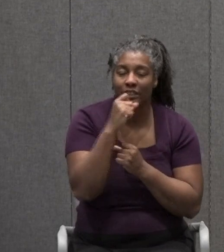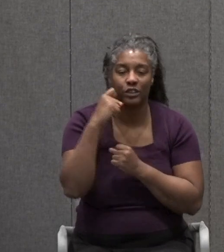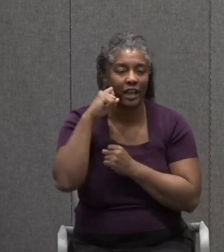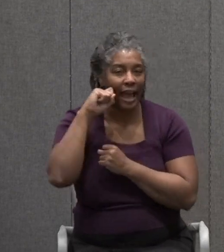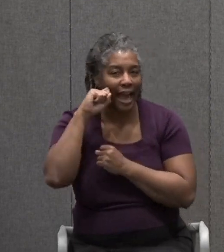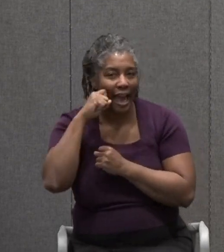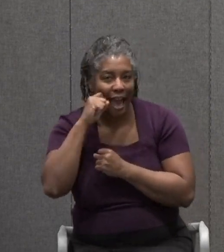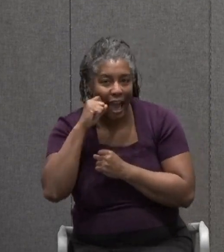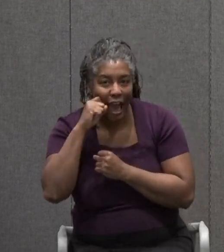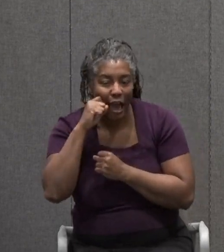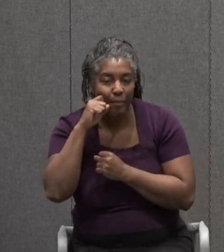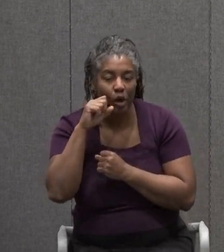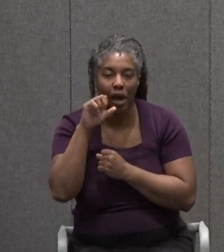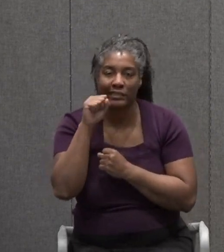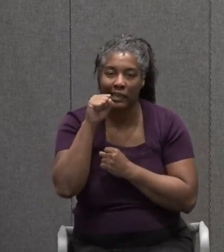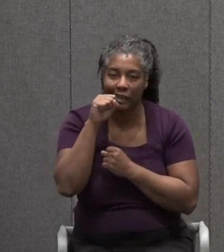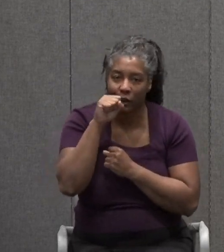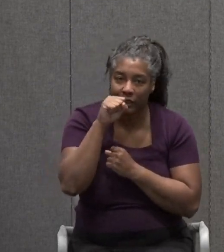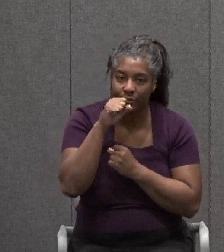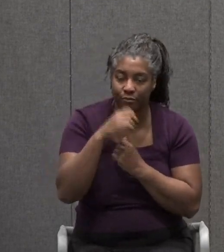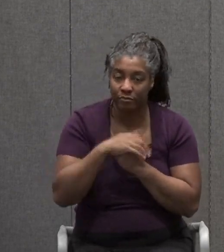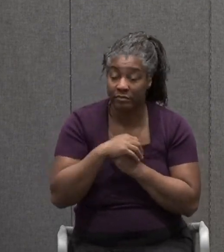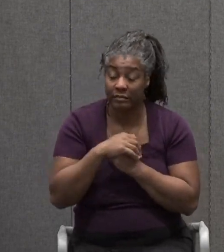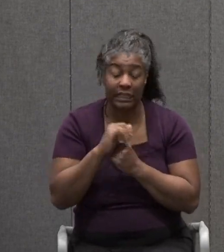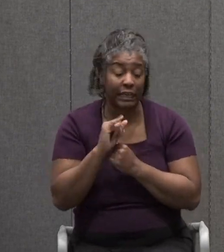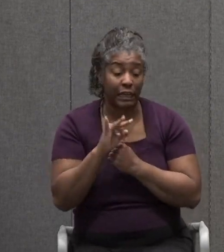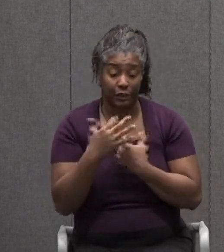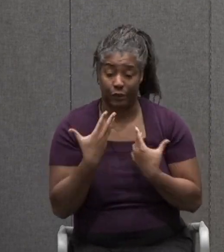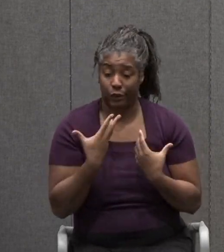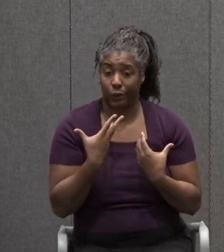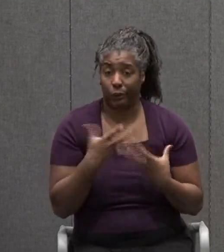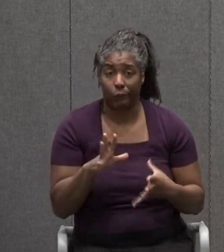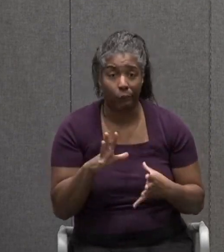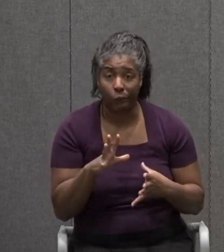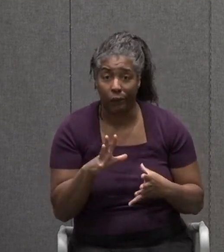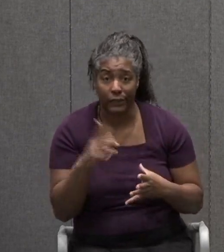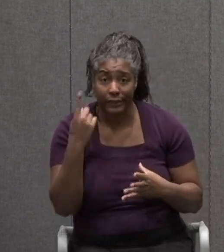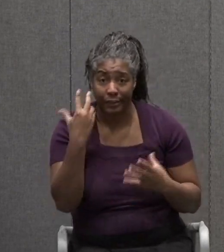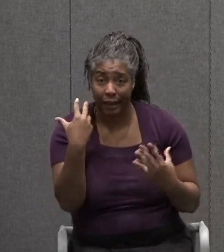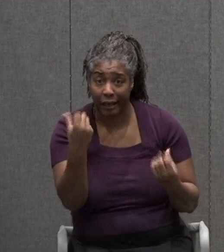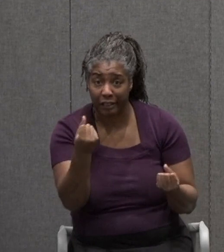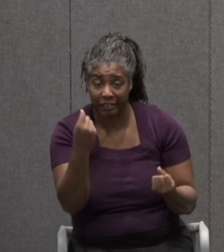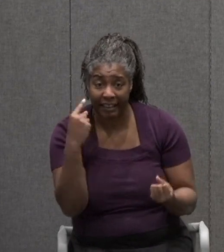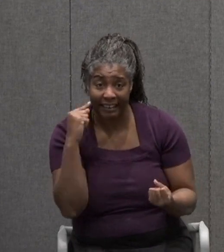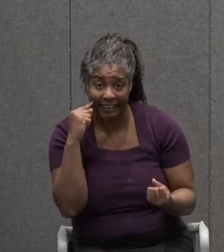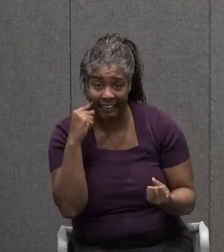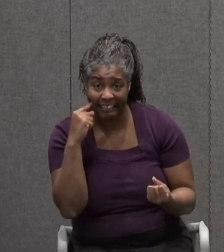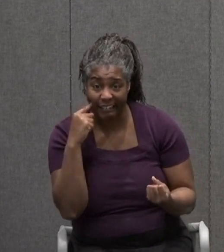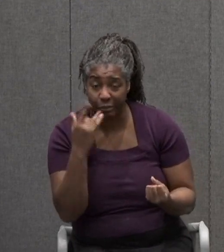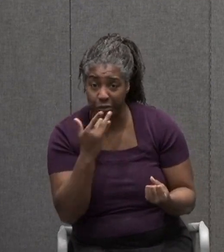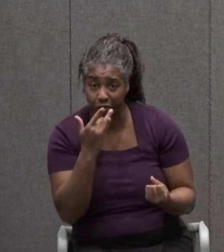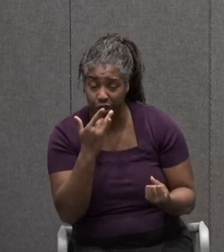But if you do not want to eat healthy piece of food and you want a piece of candy, so long as its okay with your parents.